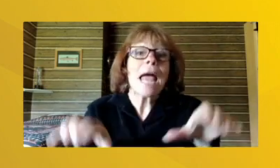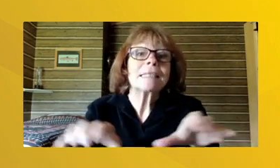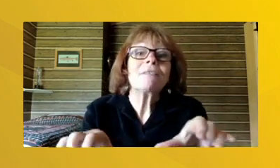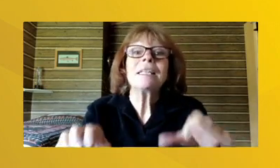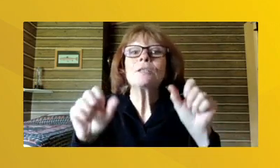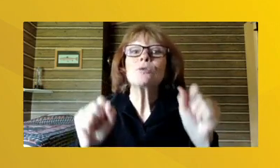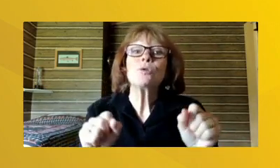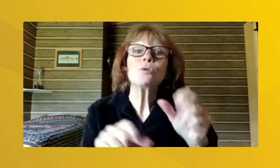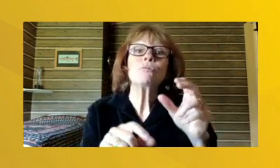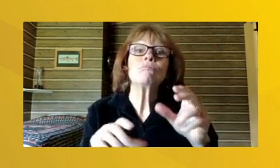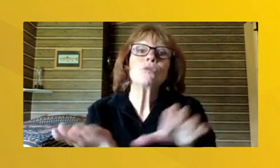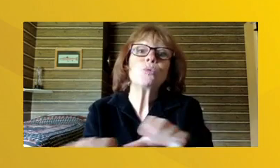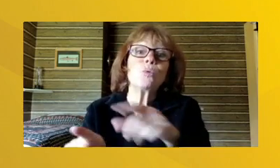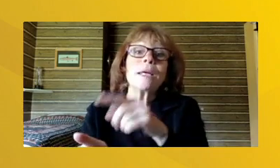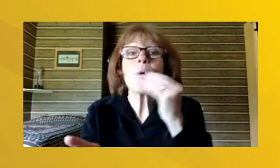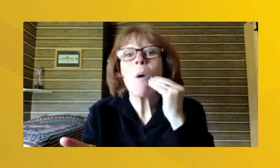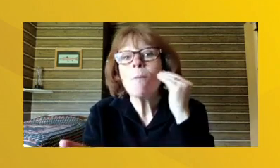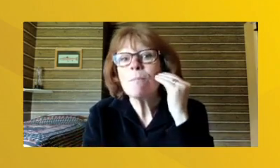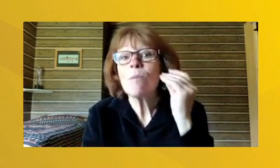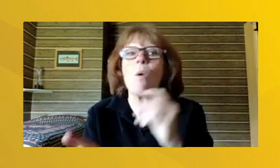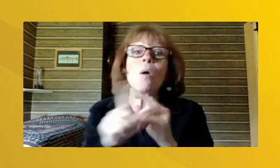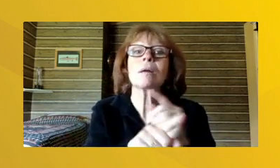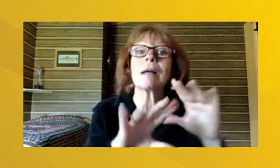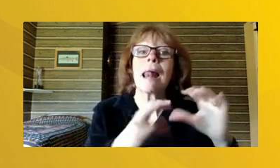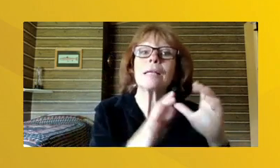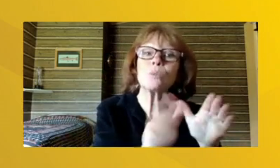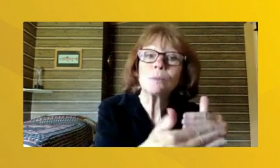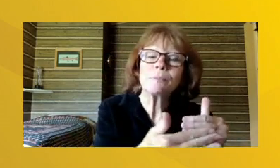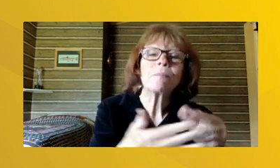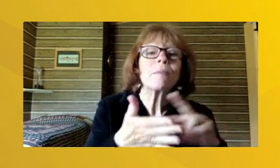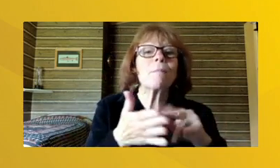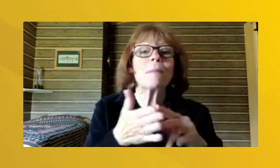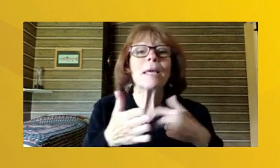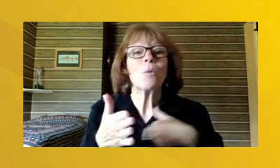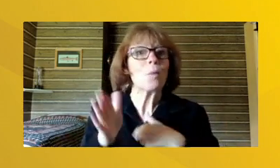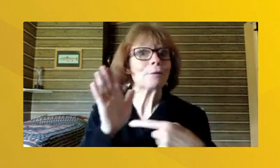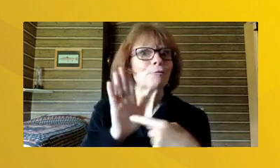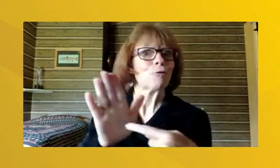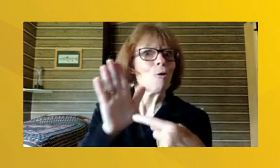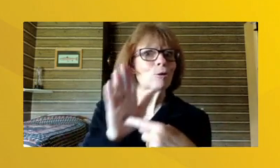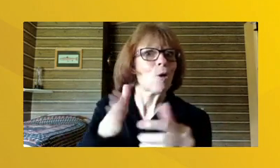These are play-based activities and provide guidance from the activity steps to questions